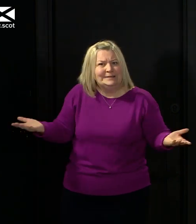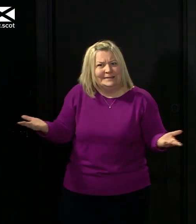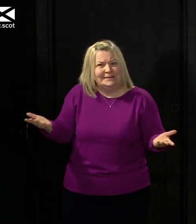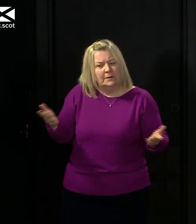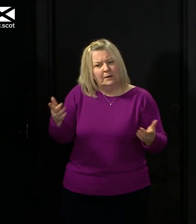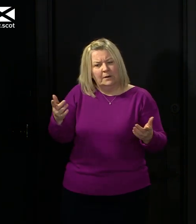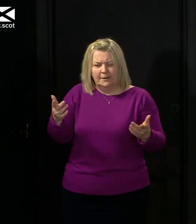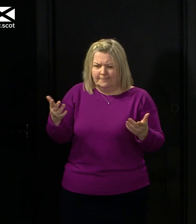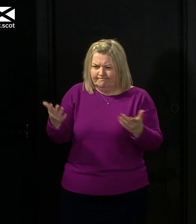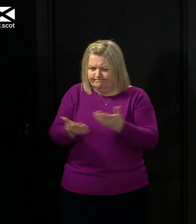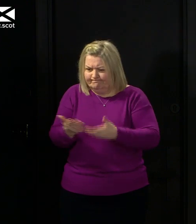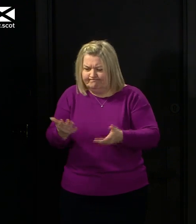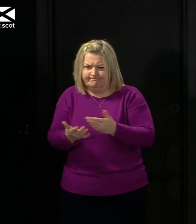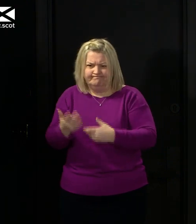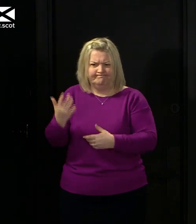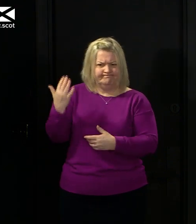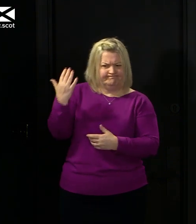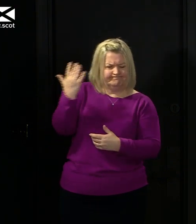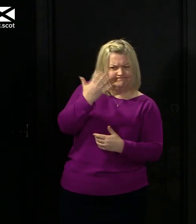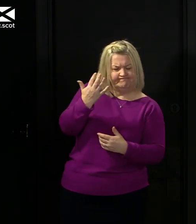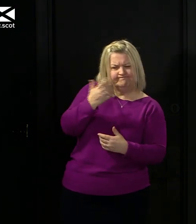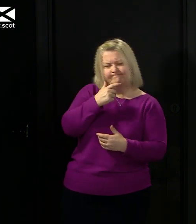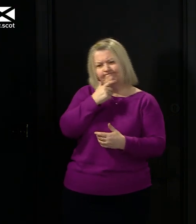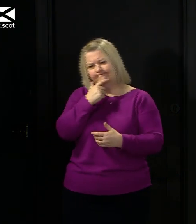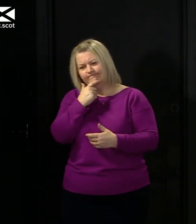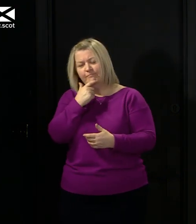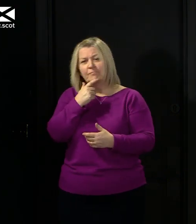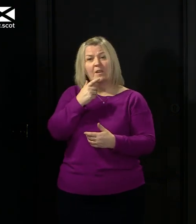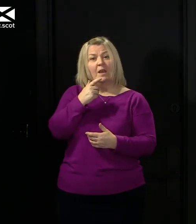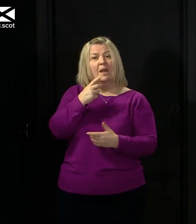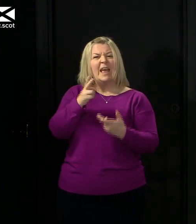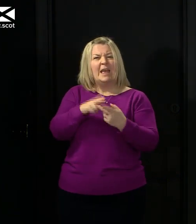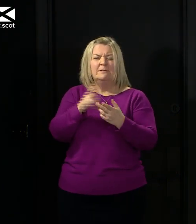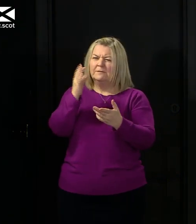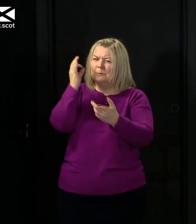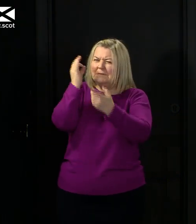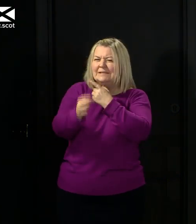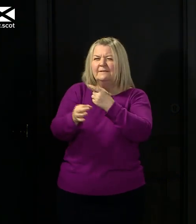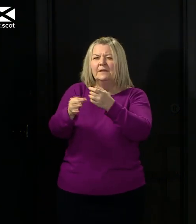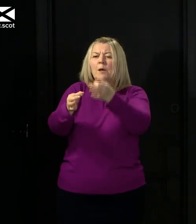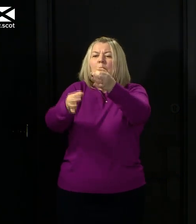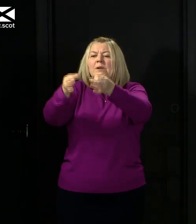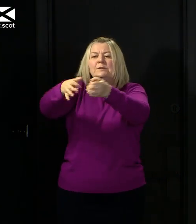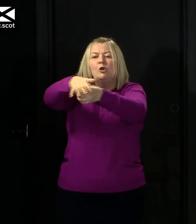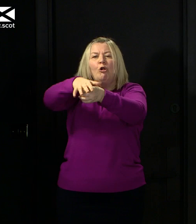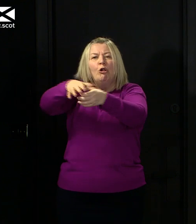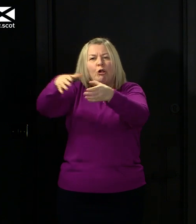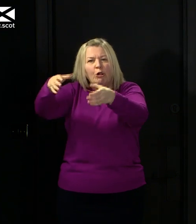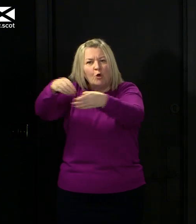political context perhaps the decision might have been more straight forward. Because how